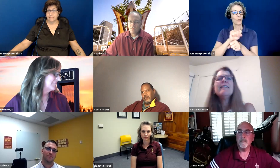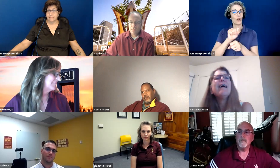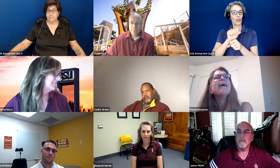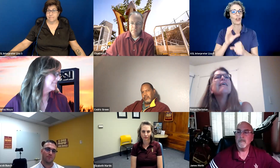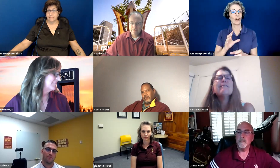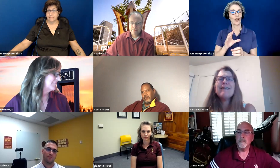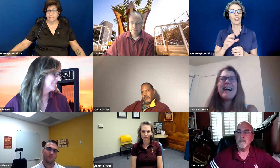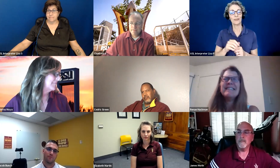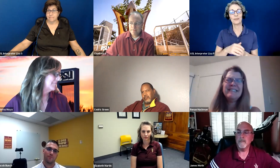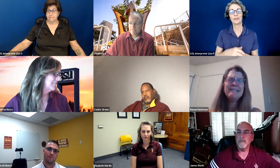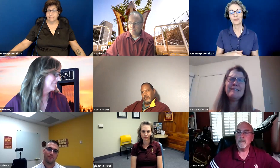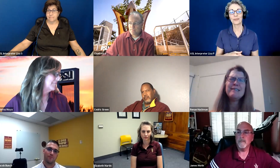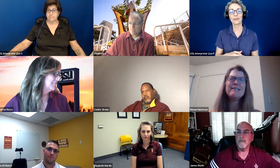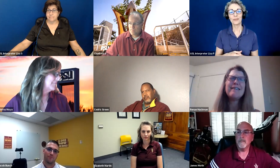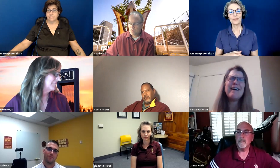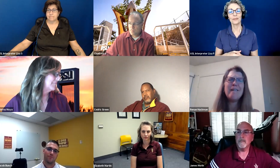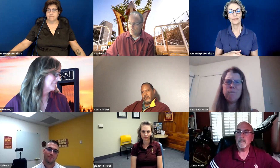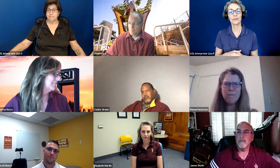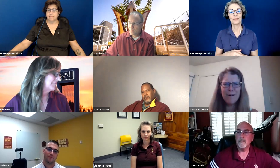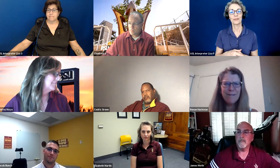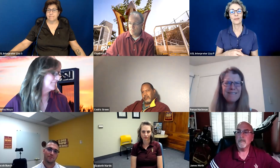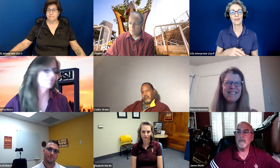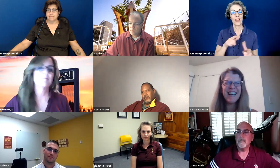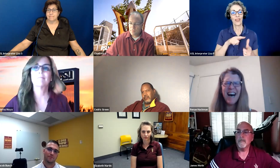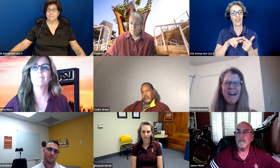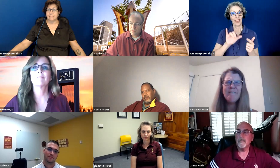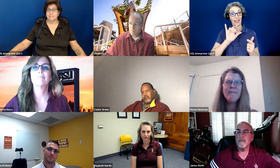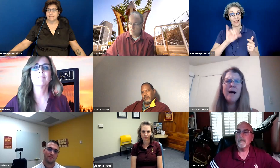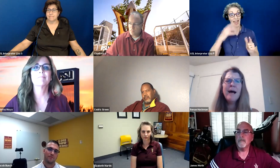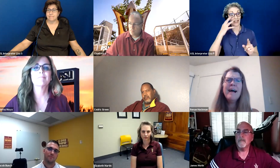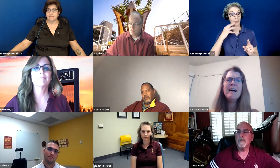to the full time employment.